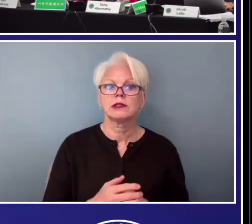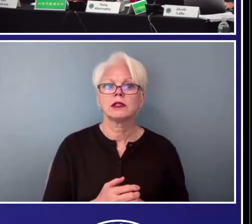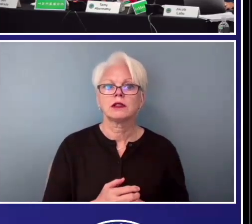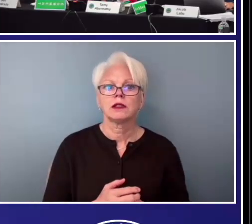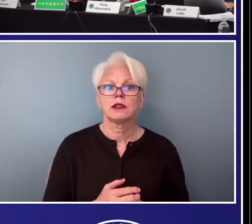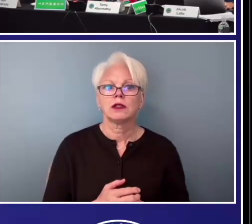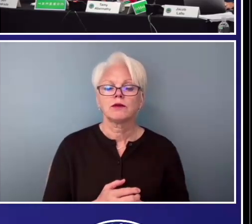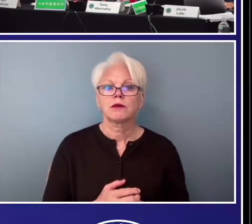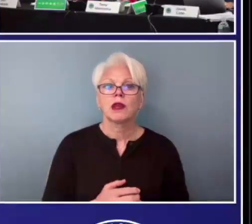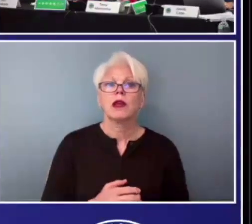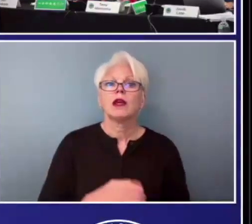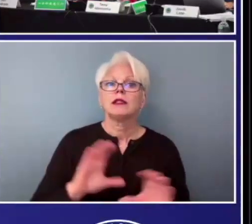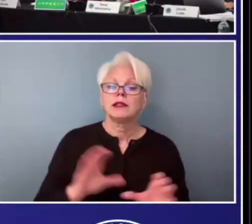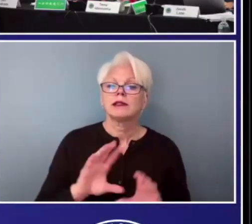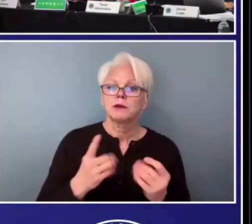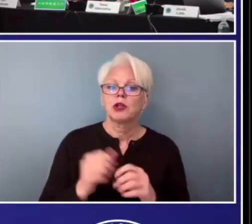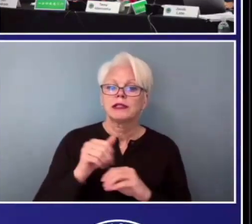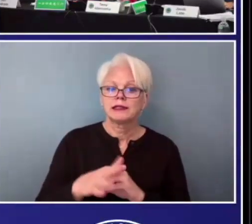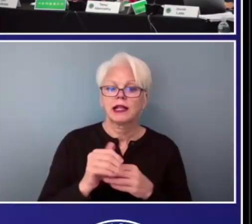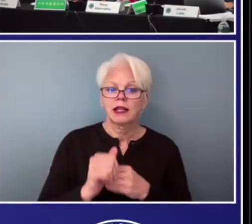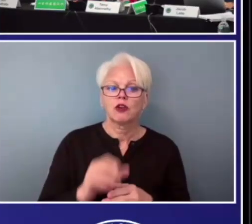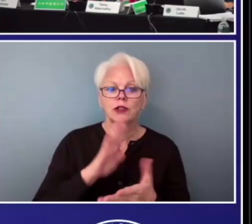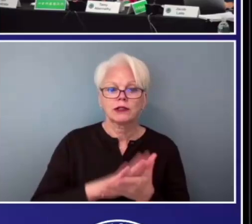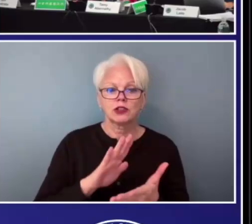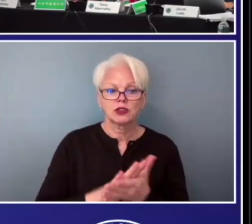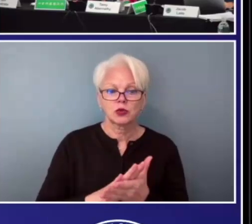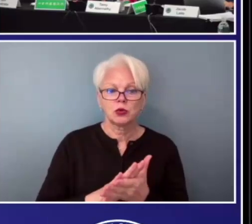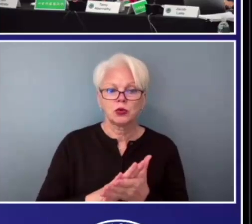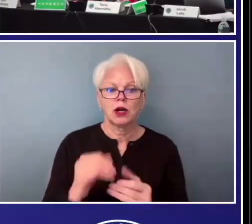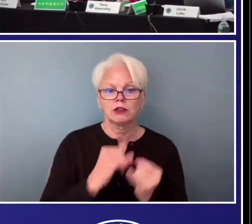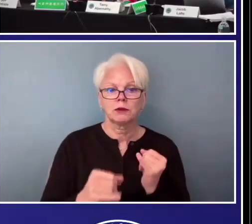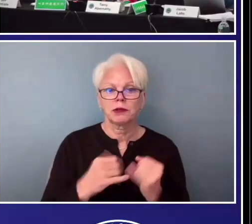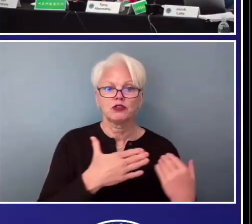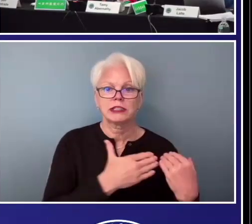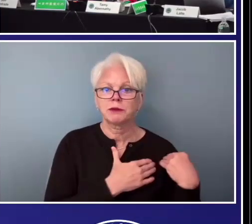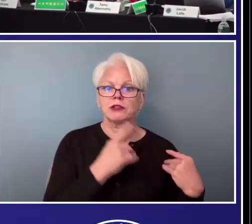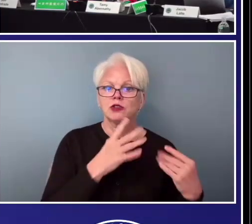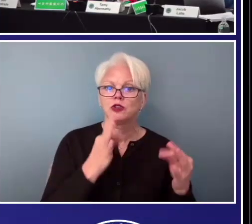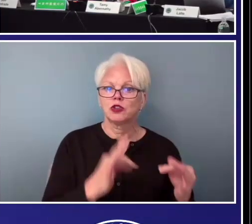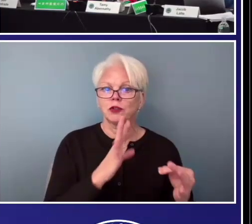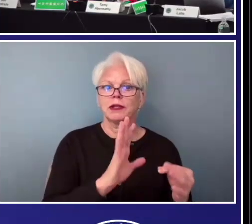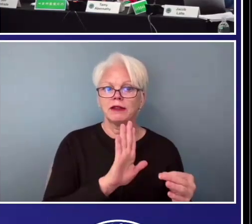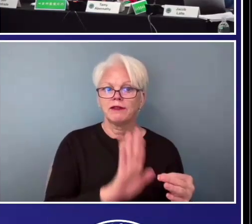Does the Department send out guidance, or is a school ultimately responsible for determining if their program qualifies under the licensure requirement?